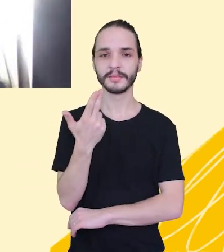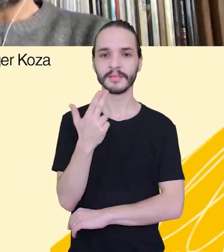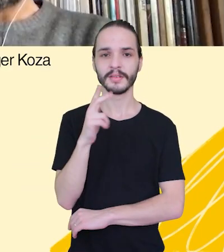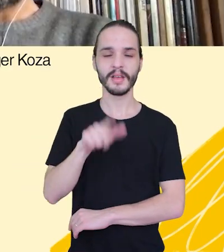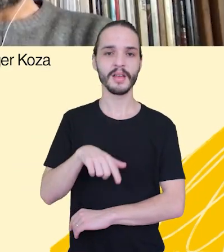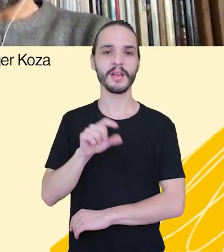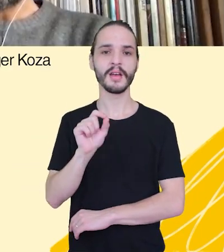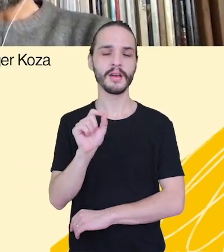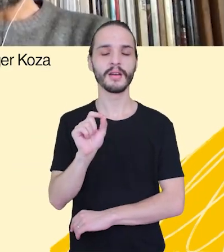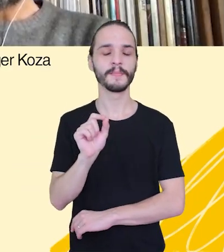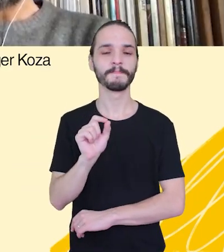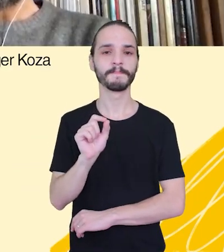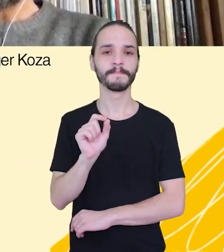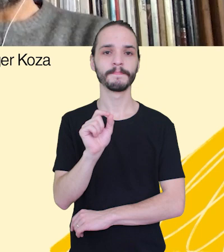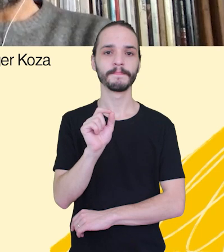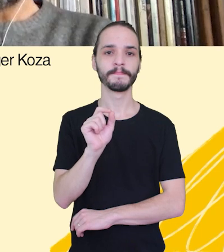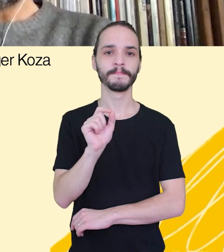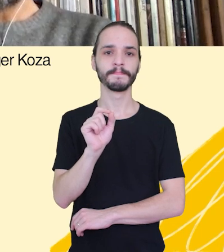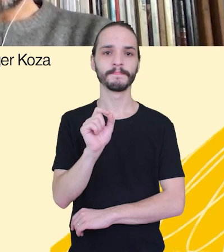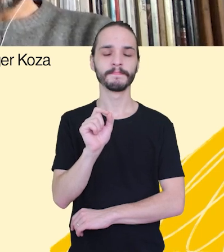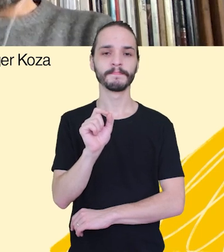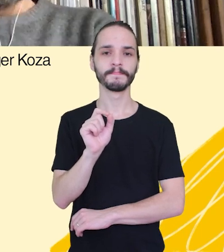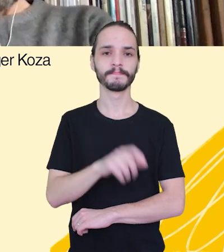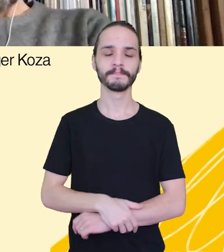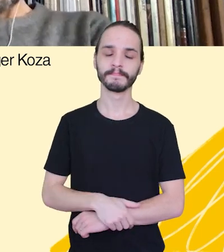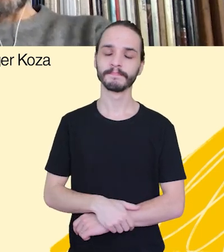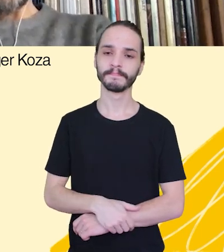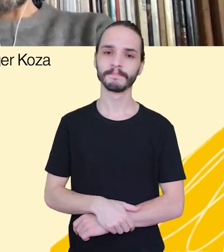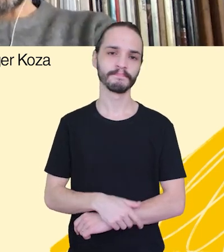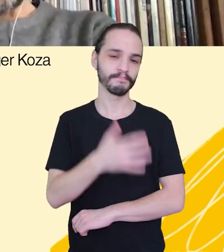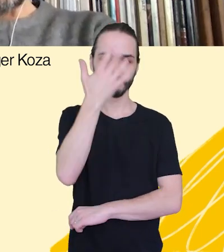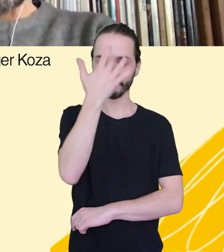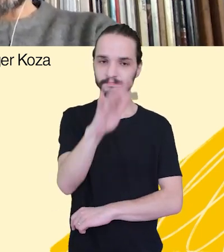I don't know. There was no special moment. It came...